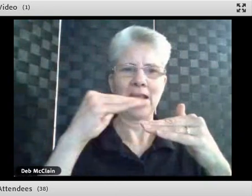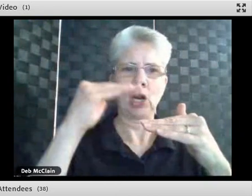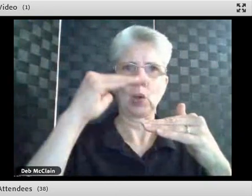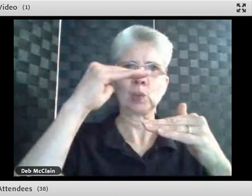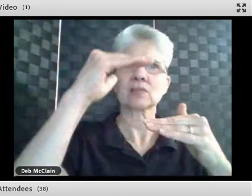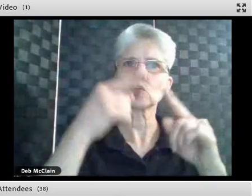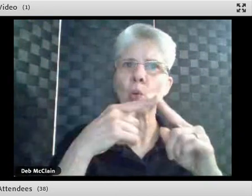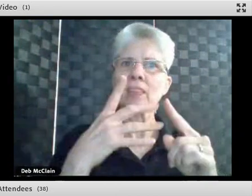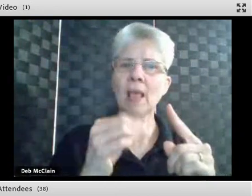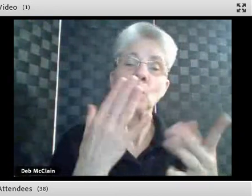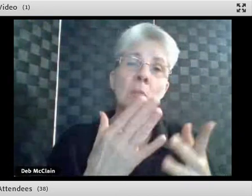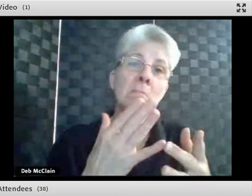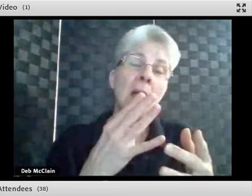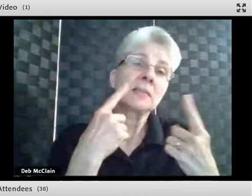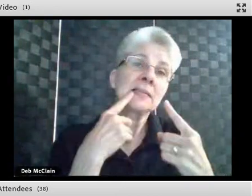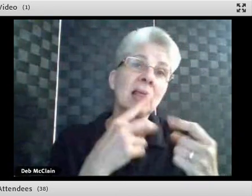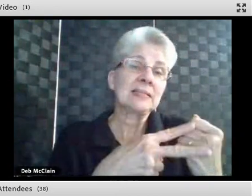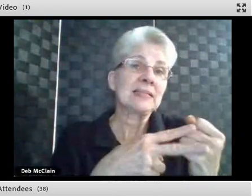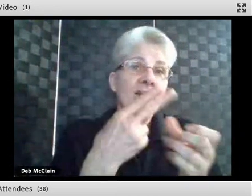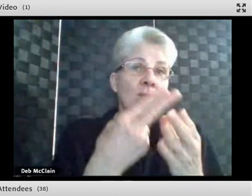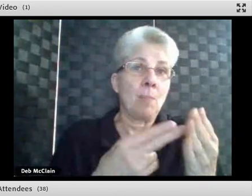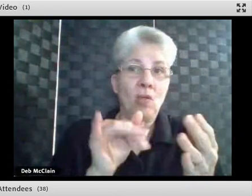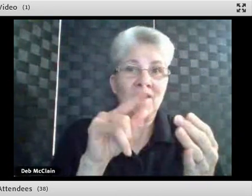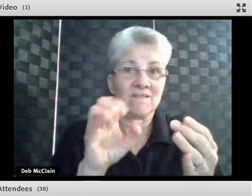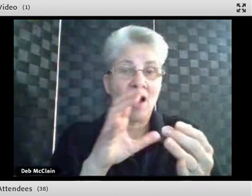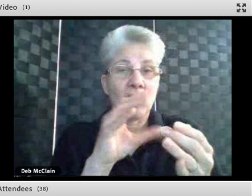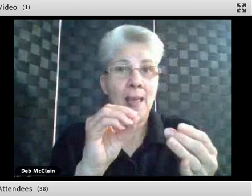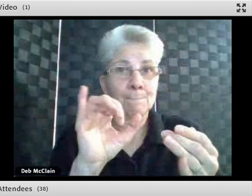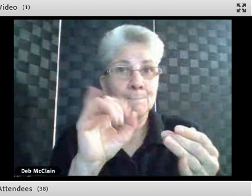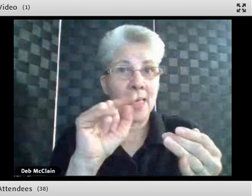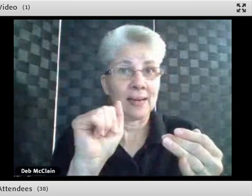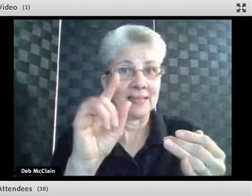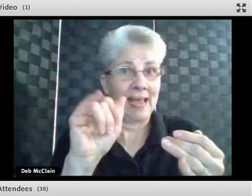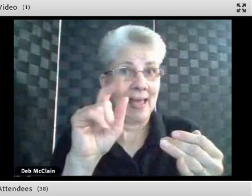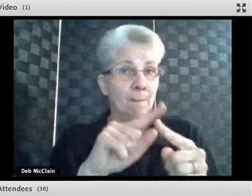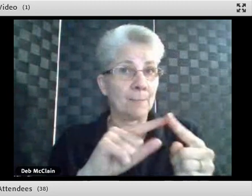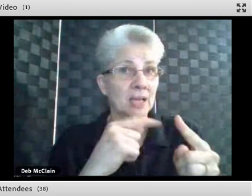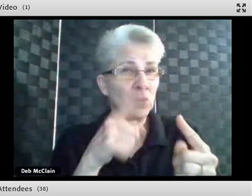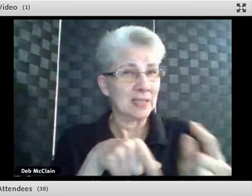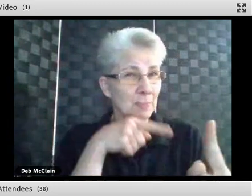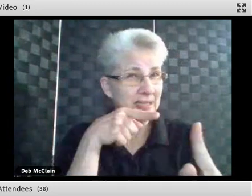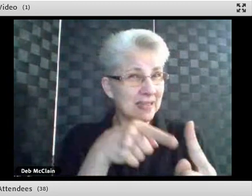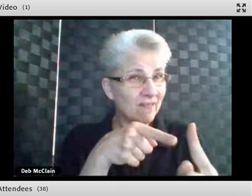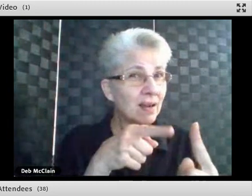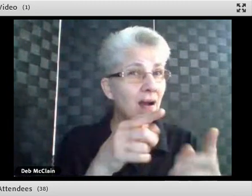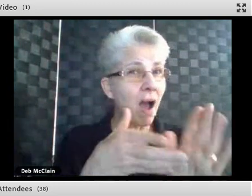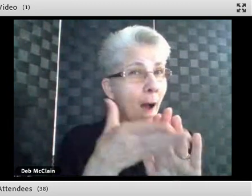I mean, you might successfully save both the file and the metadata, but do you need a specific operating system?